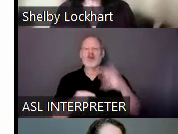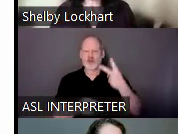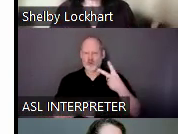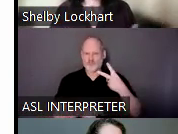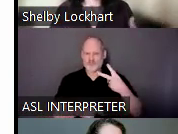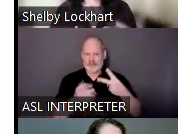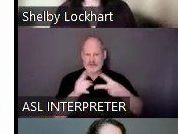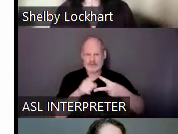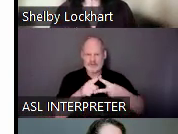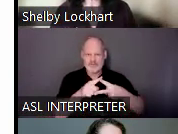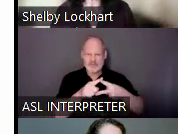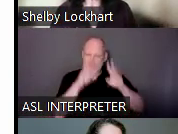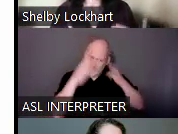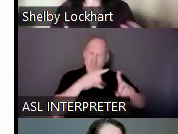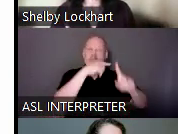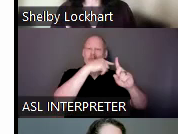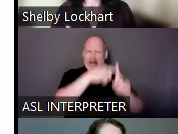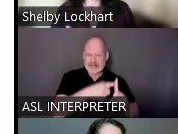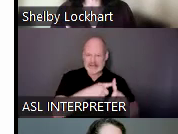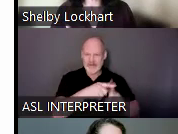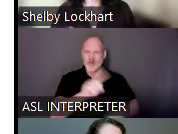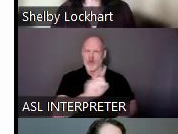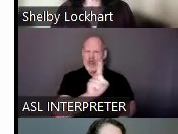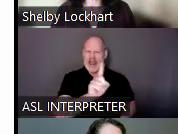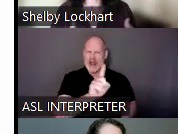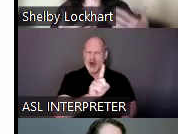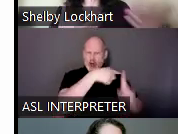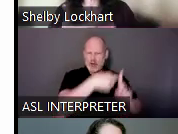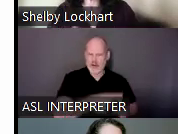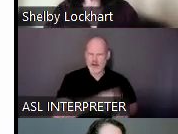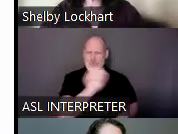positive - where are you getting gains and start scaling, and just really